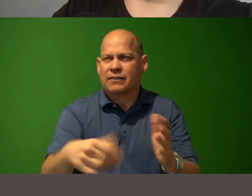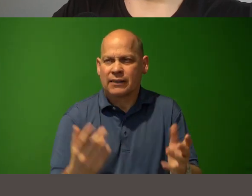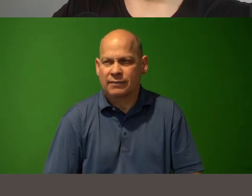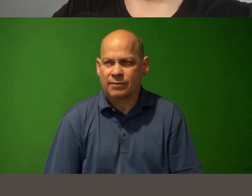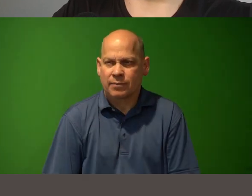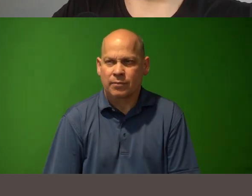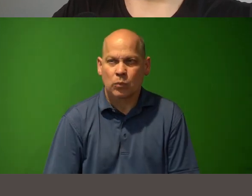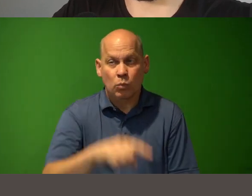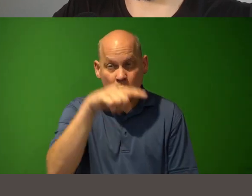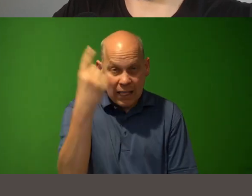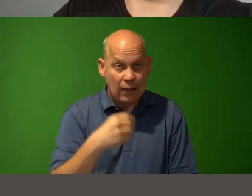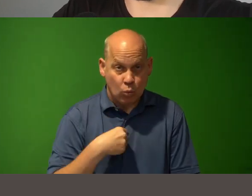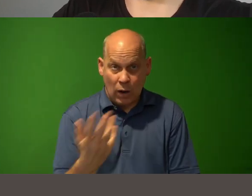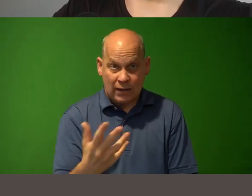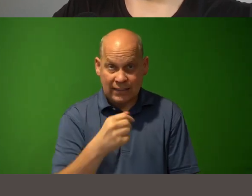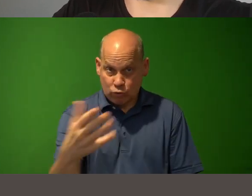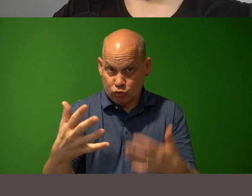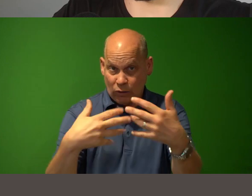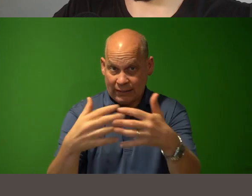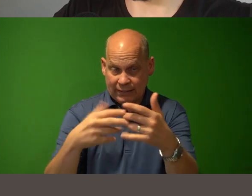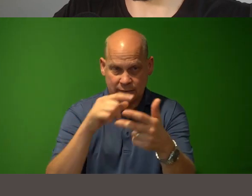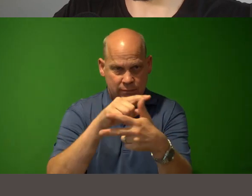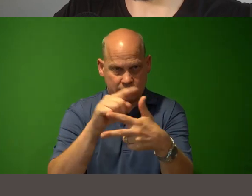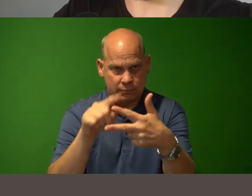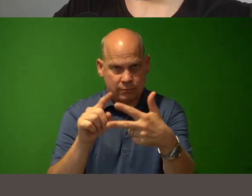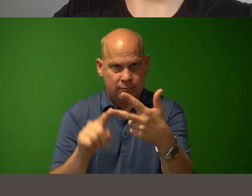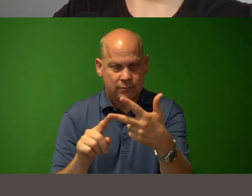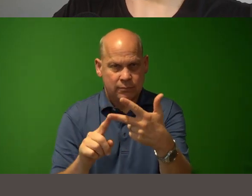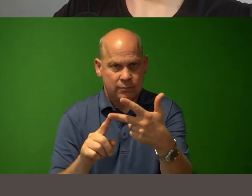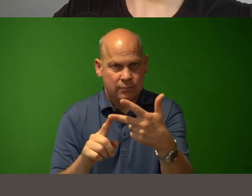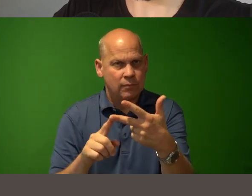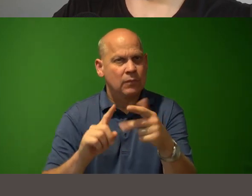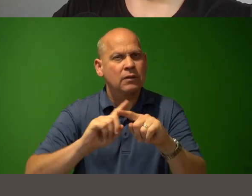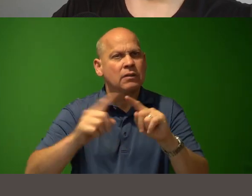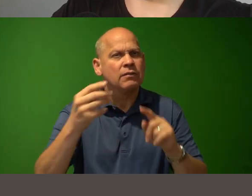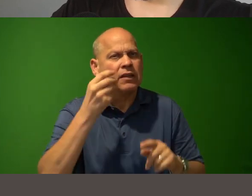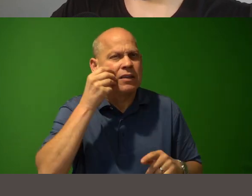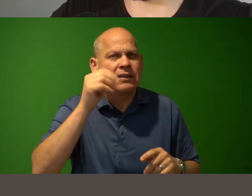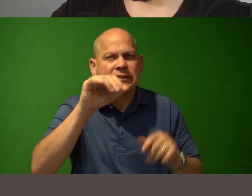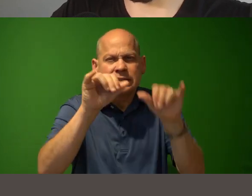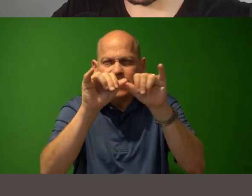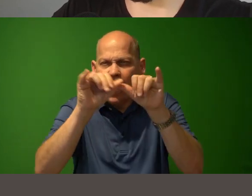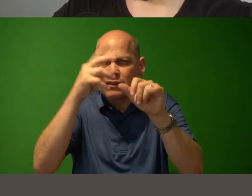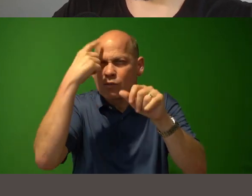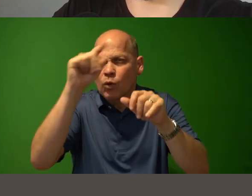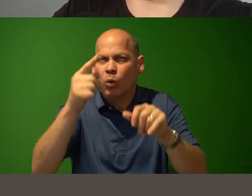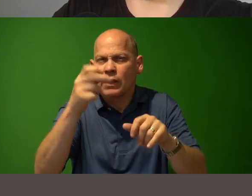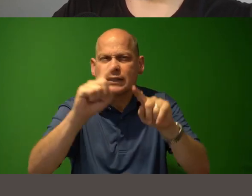Black, whites, and grays with different thicknesses and sizes for the different